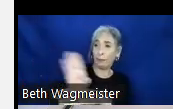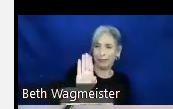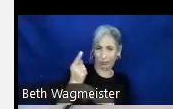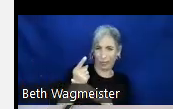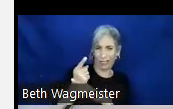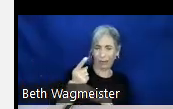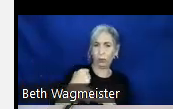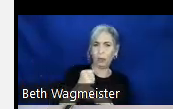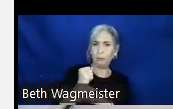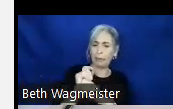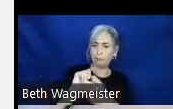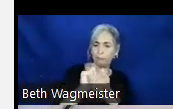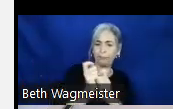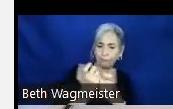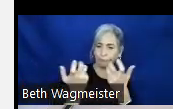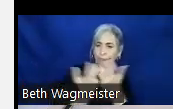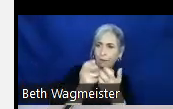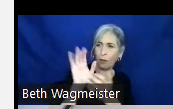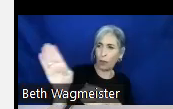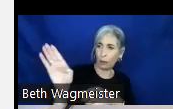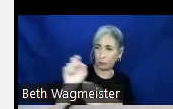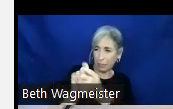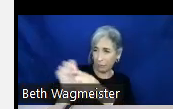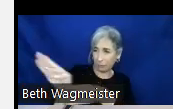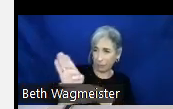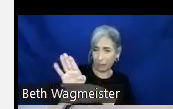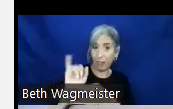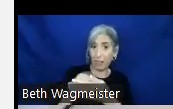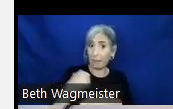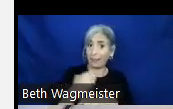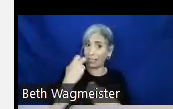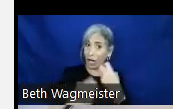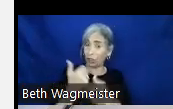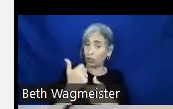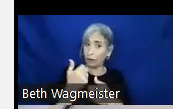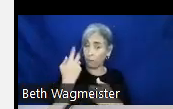it easy to adapt for the business. That makes it harder to do an accessibility review. You know,